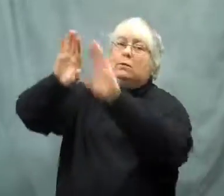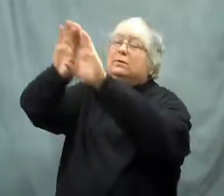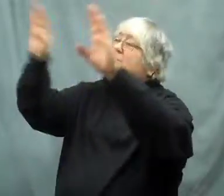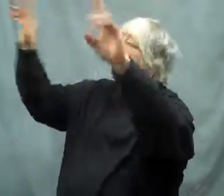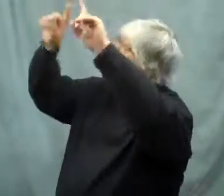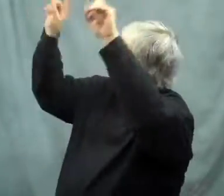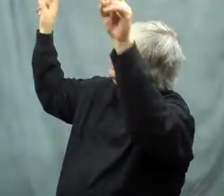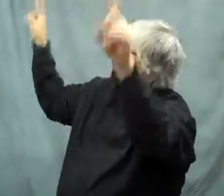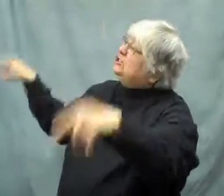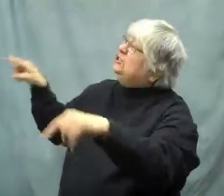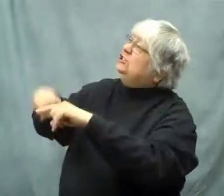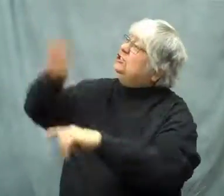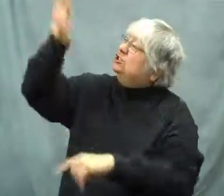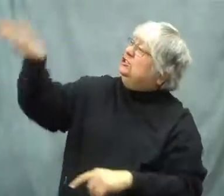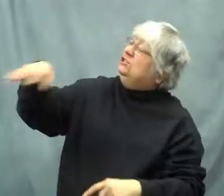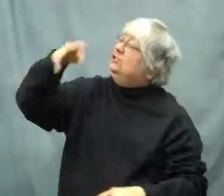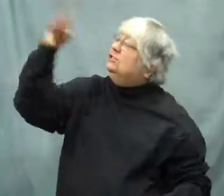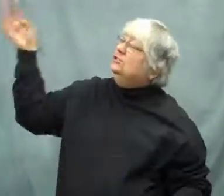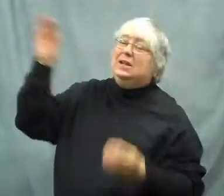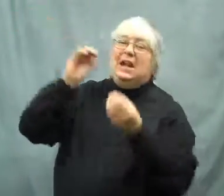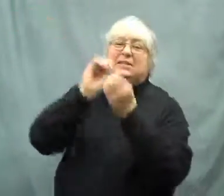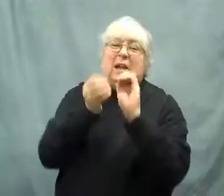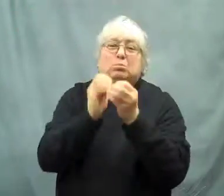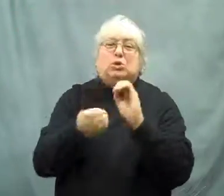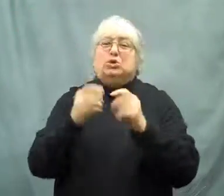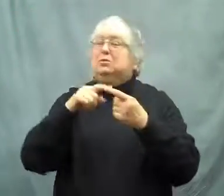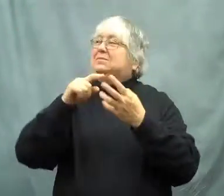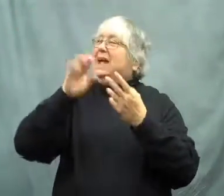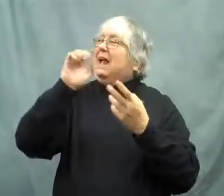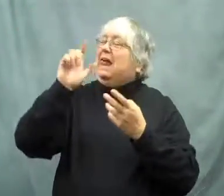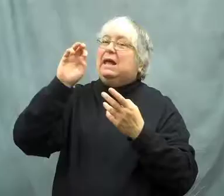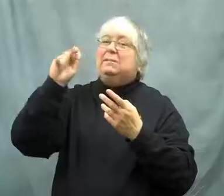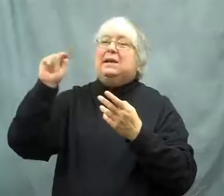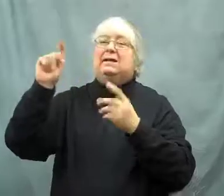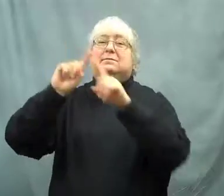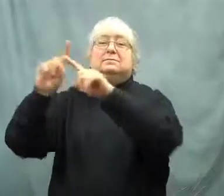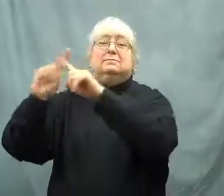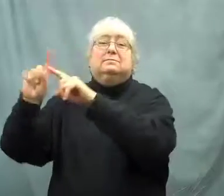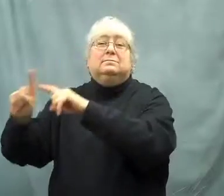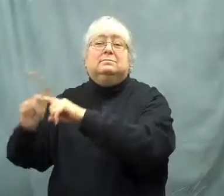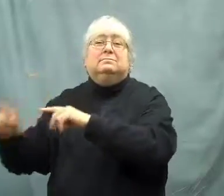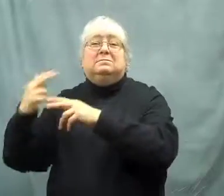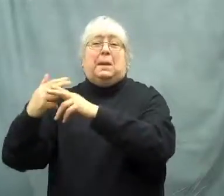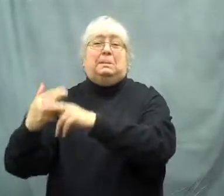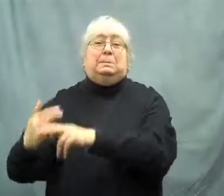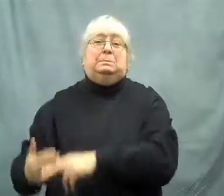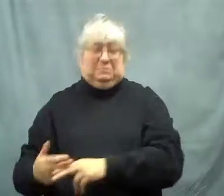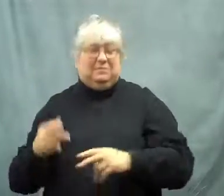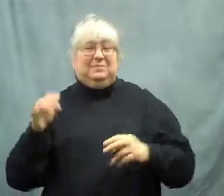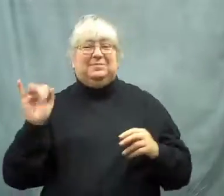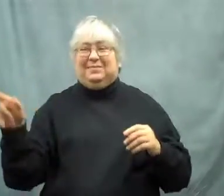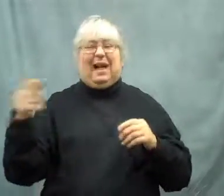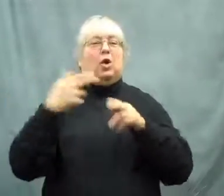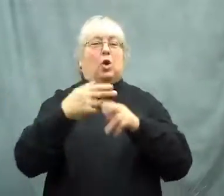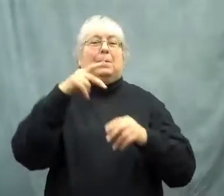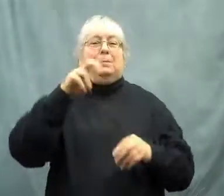seeing a big chart on the wall with the numbers of the elements.